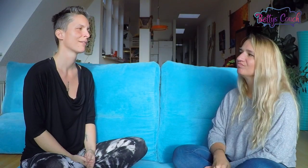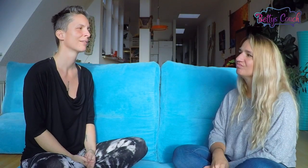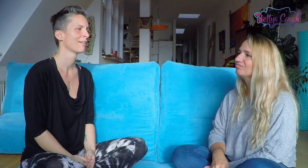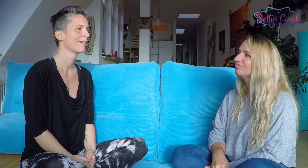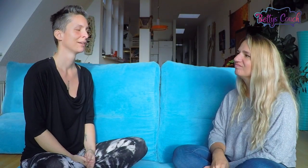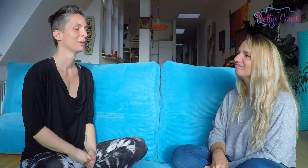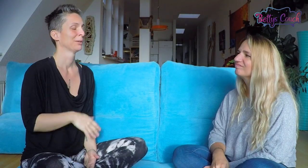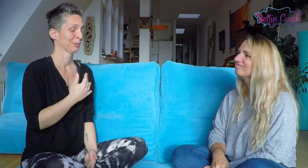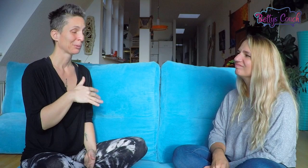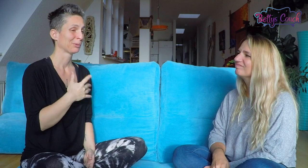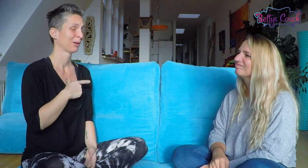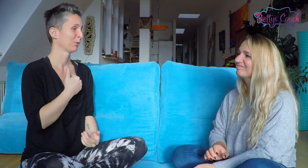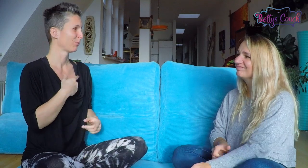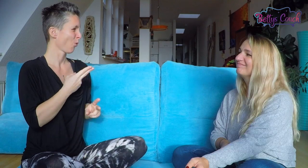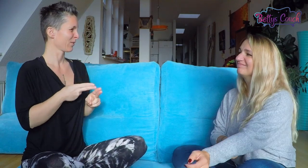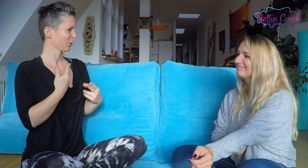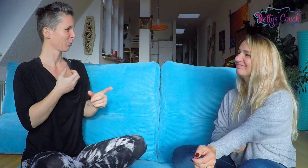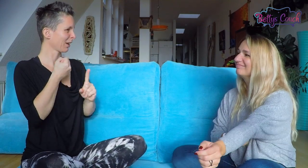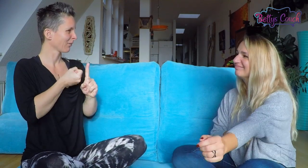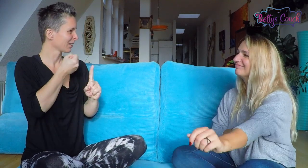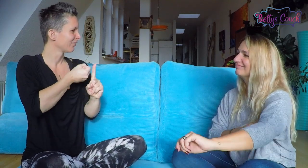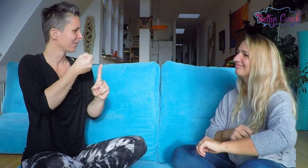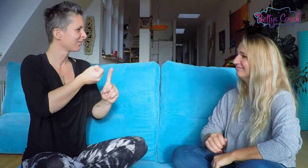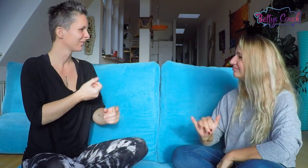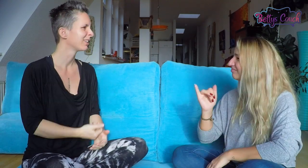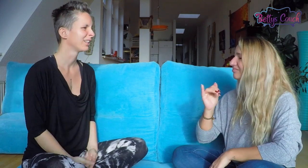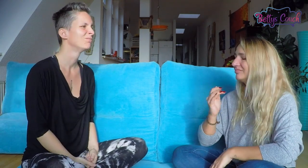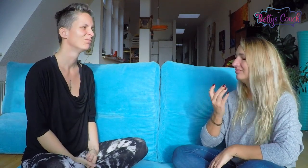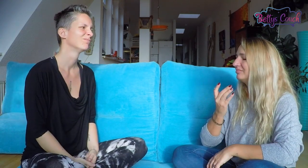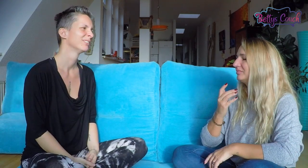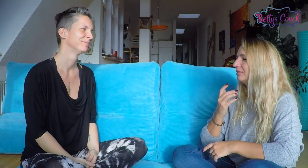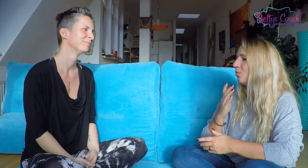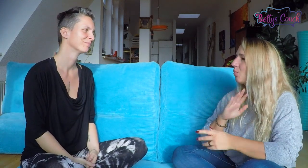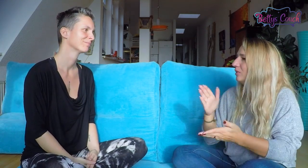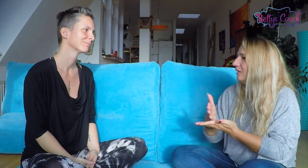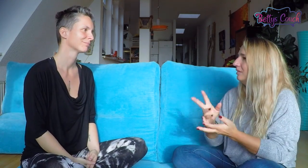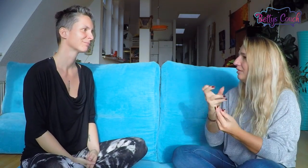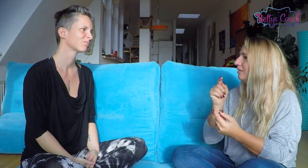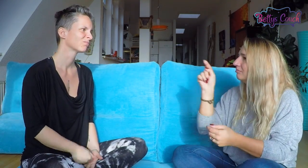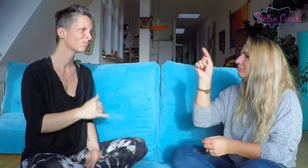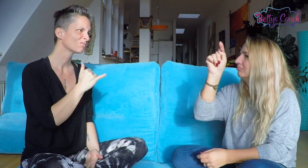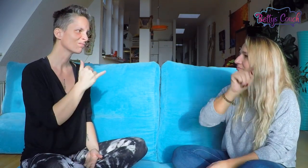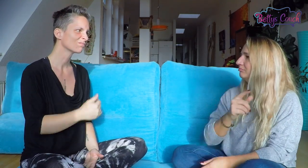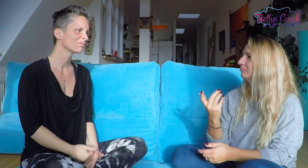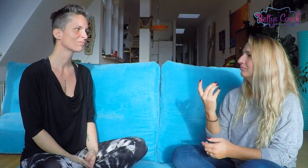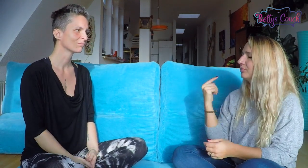Betty: Phew, which means that we always have to fight it. Yes, as long as injustice prevails elsewhere ...